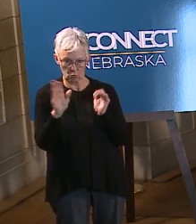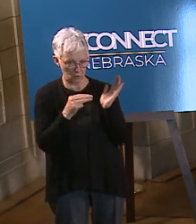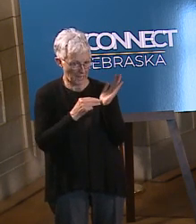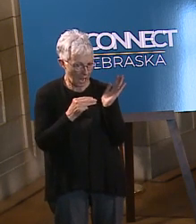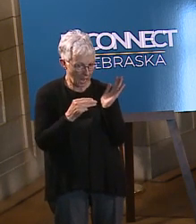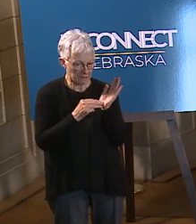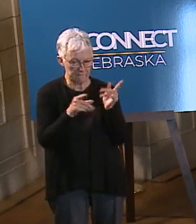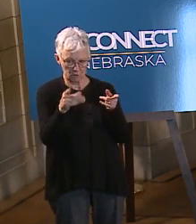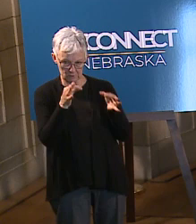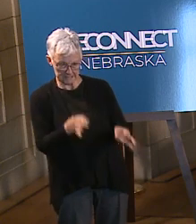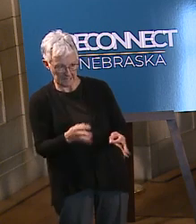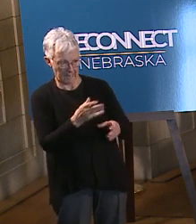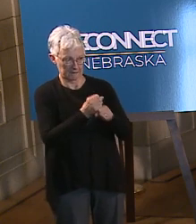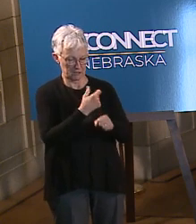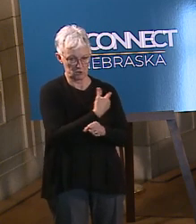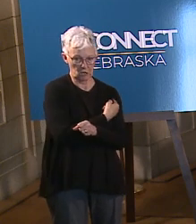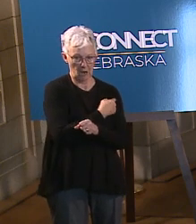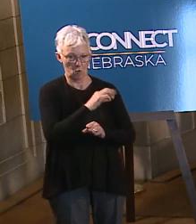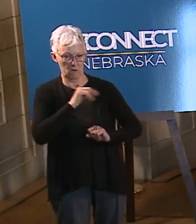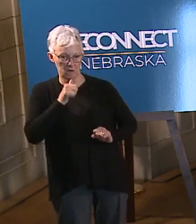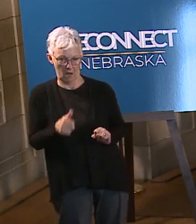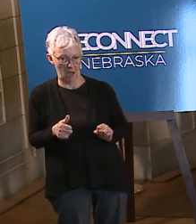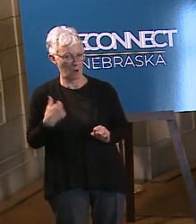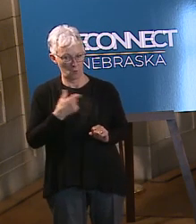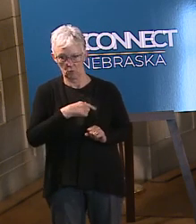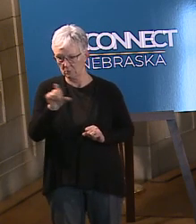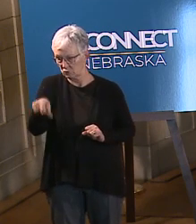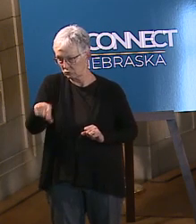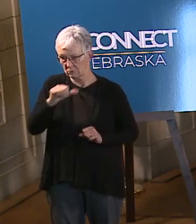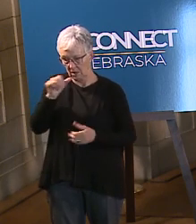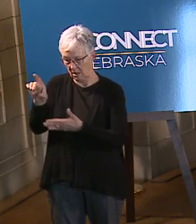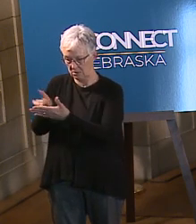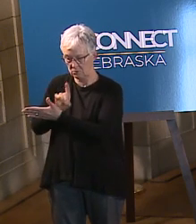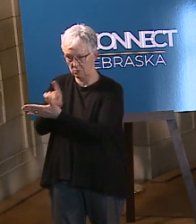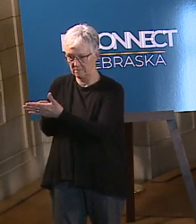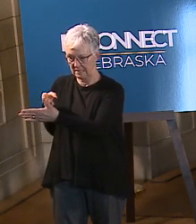VACCINATED. GETTING VACCINATED IS A PERSONAL DECISION. YOU WANT TO CONSULT YOUR DOCTOR